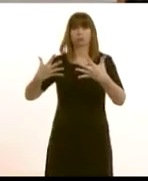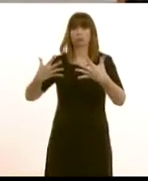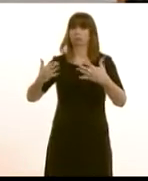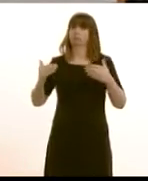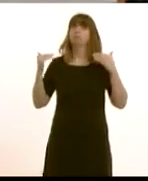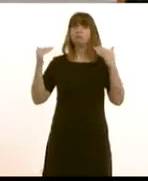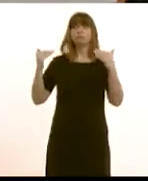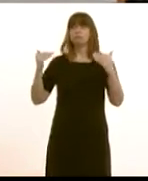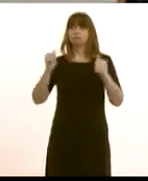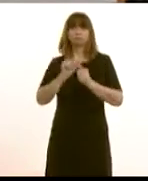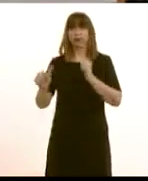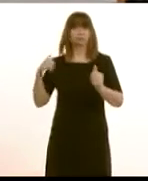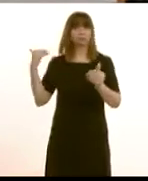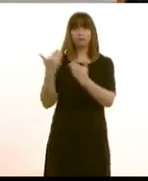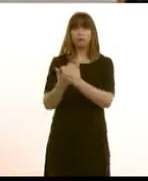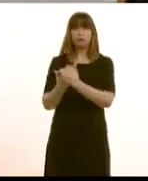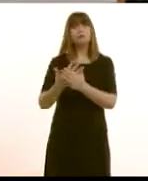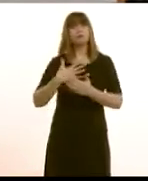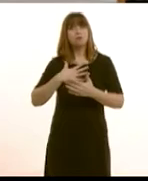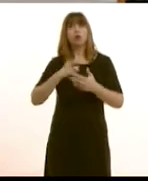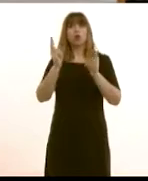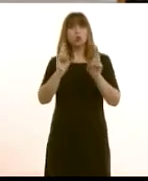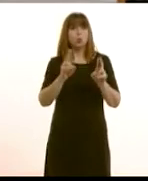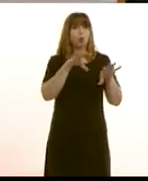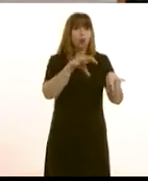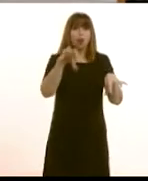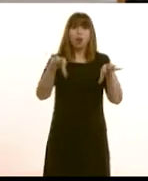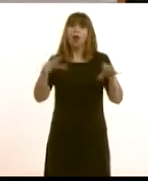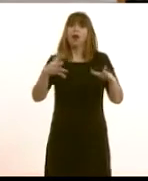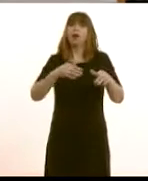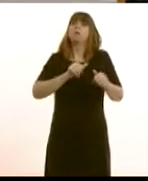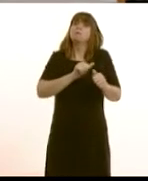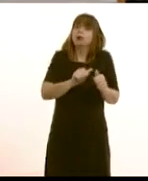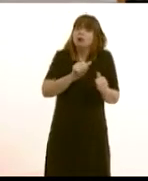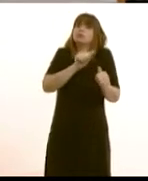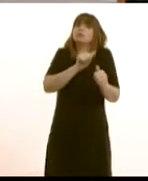And we are seeing schools in Wales improve year by year. Thatís a tribute to those who